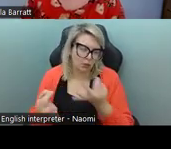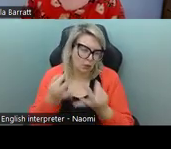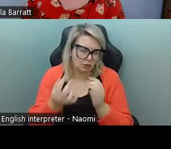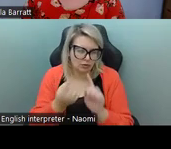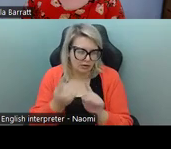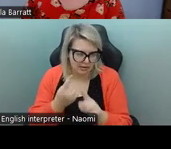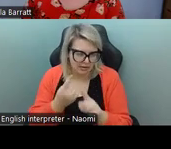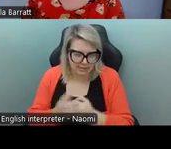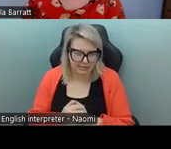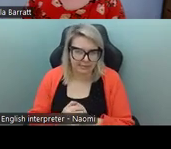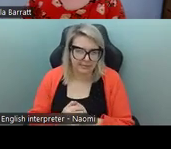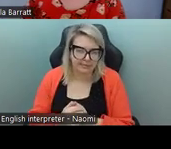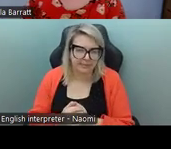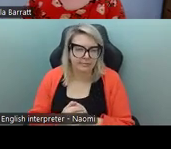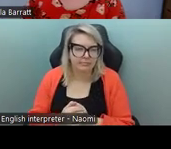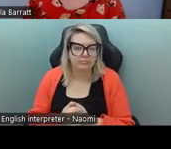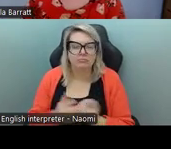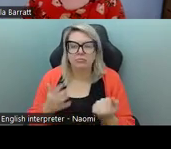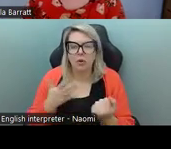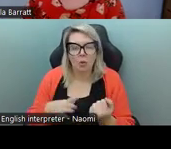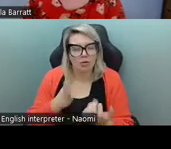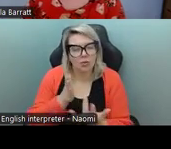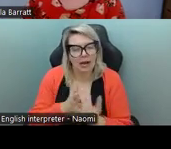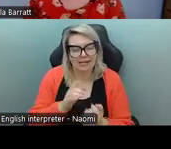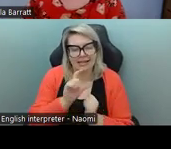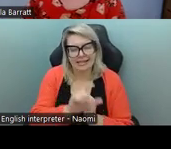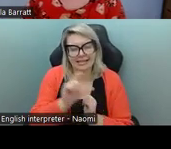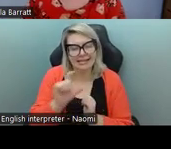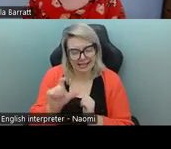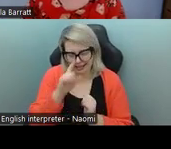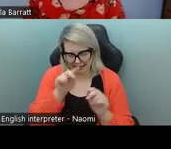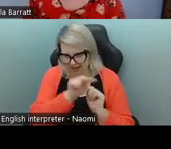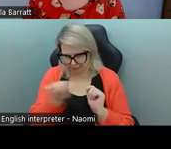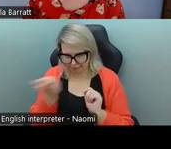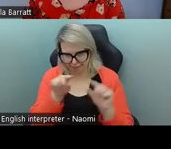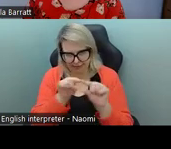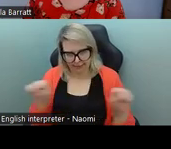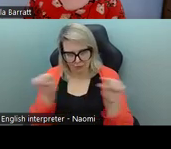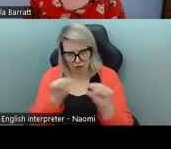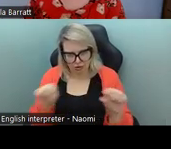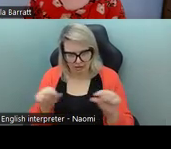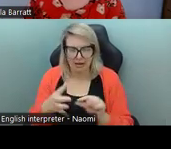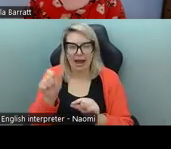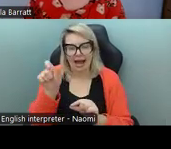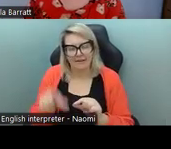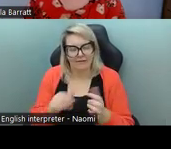You can use the closed captions if you need them. Thank you to our captioner, Marta, who's here today.